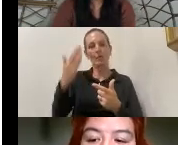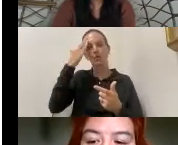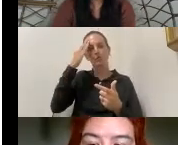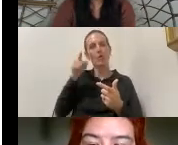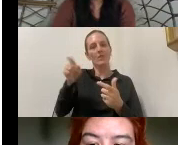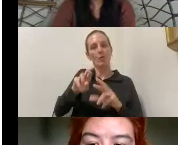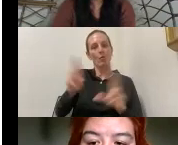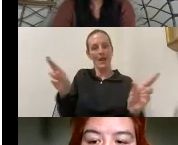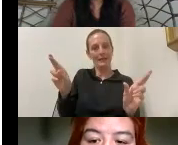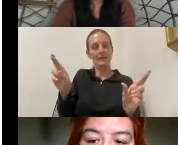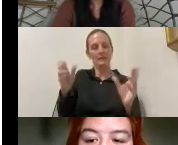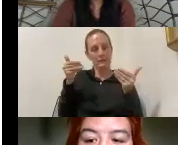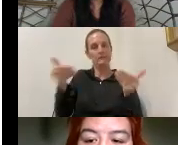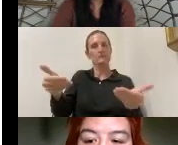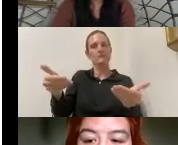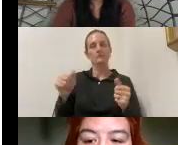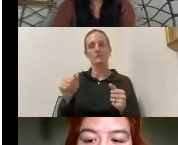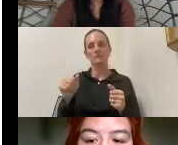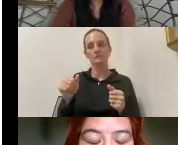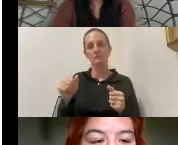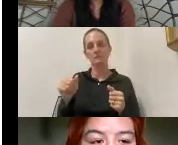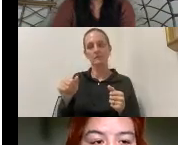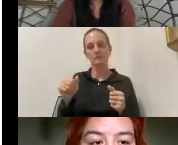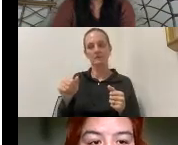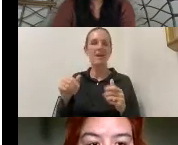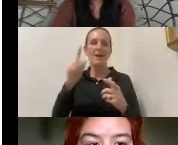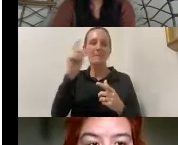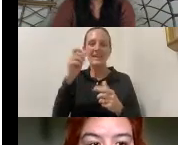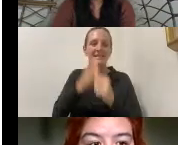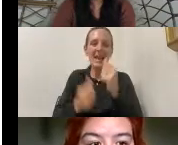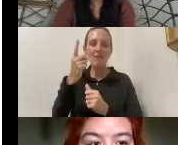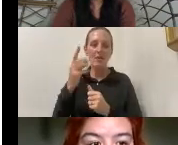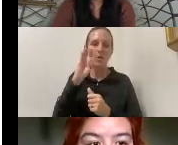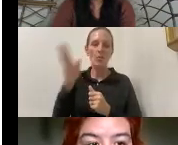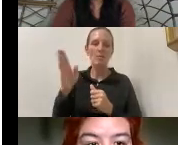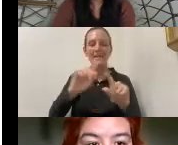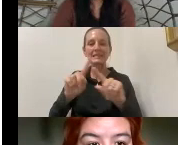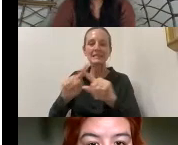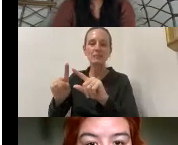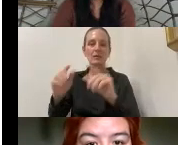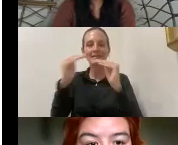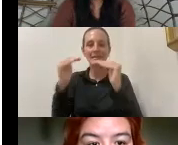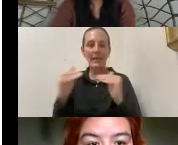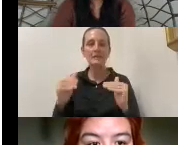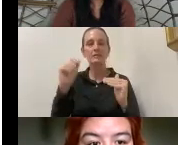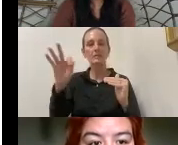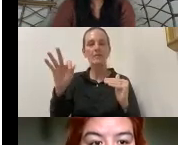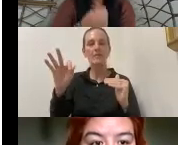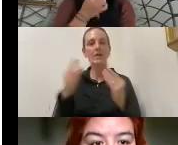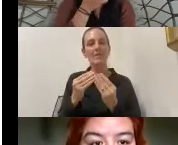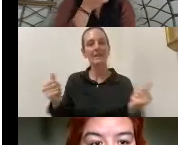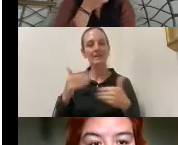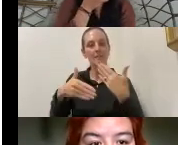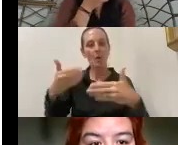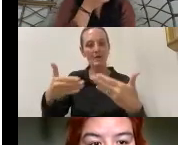when everyone will be in different stages of their healing process?